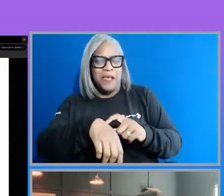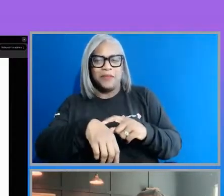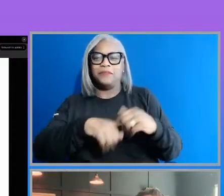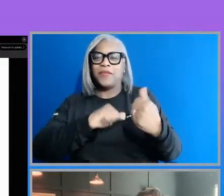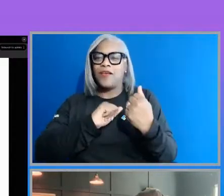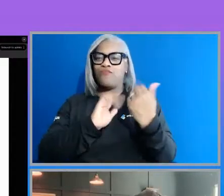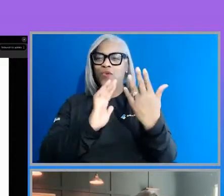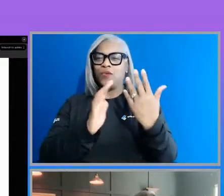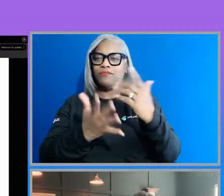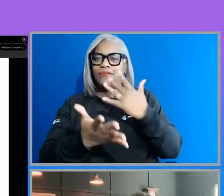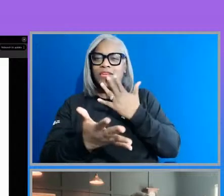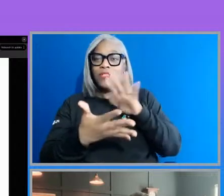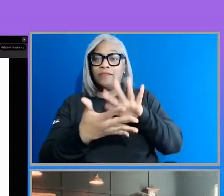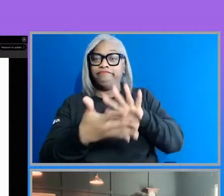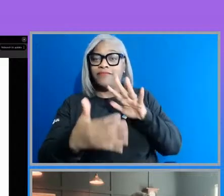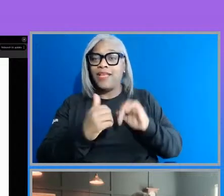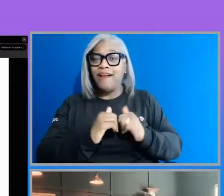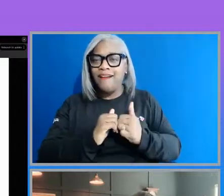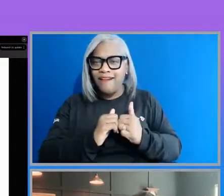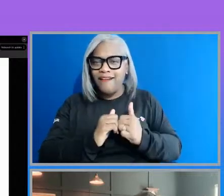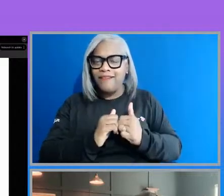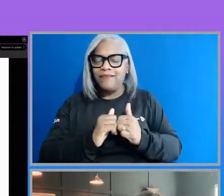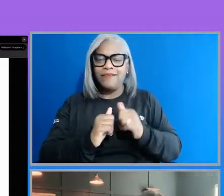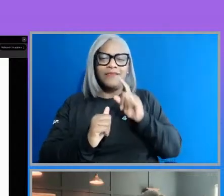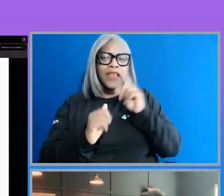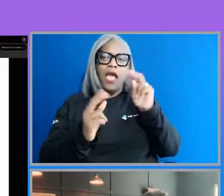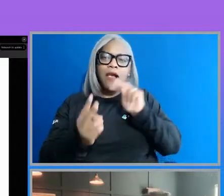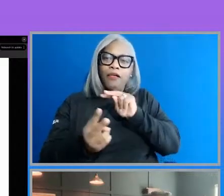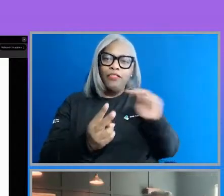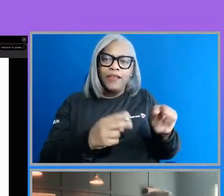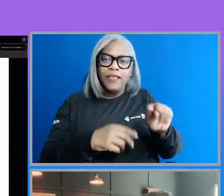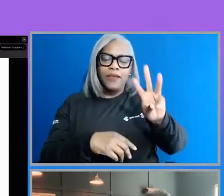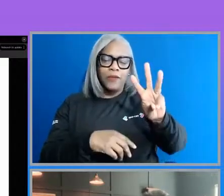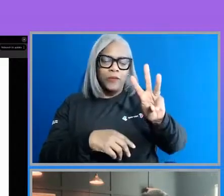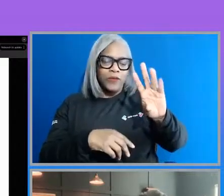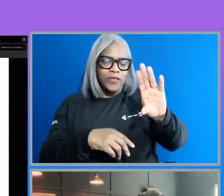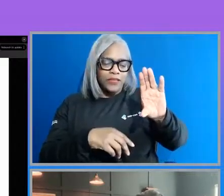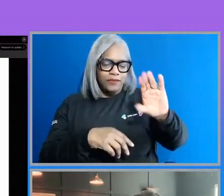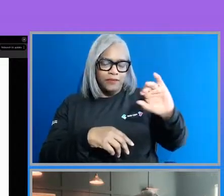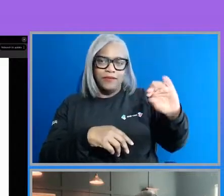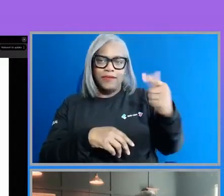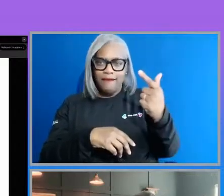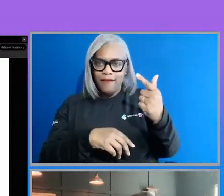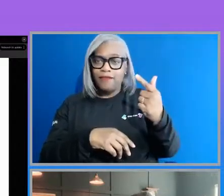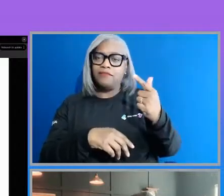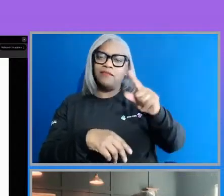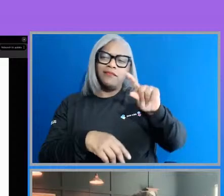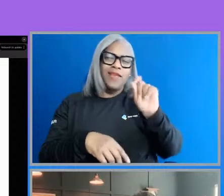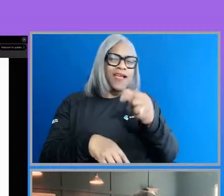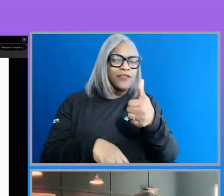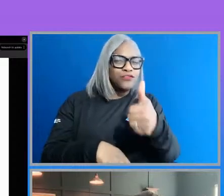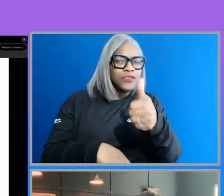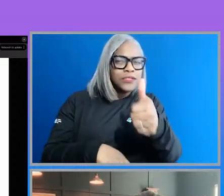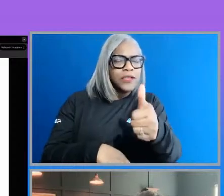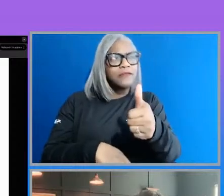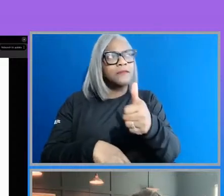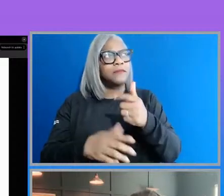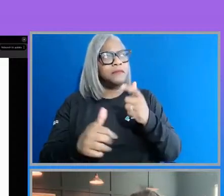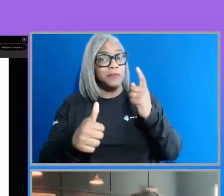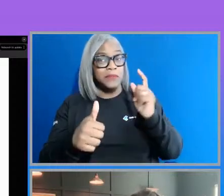color contrast without always having to refer to WCAG? Ask yourself for everything a user can see. Is it needed, helpful